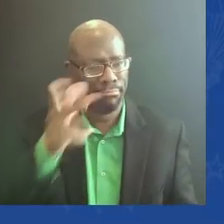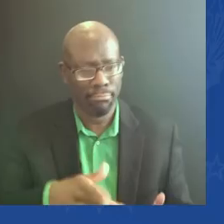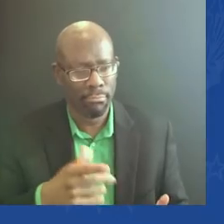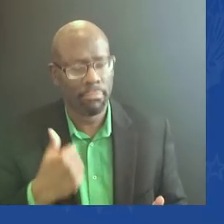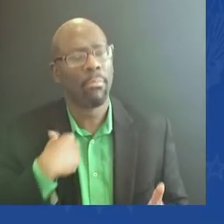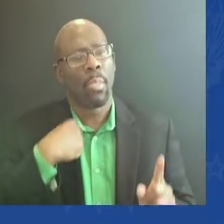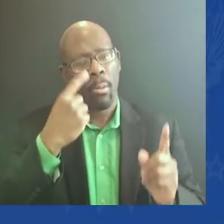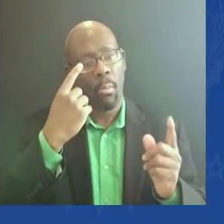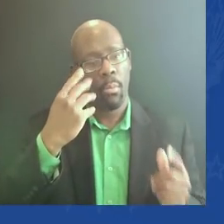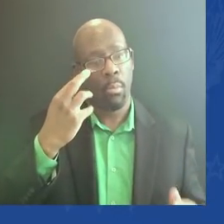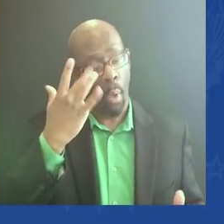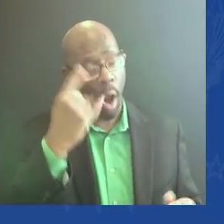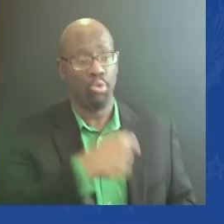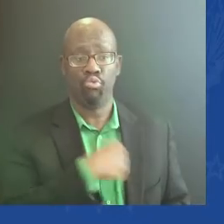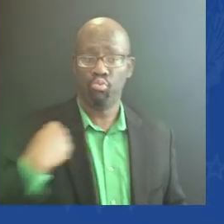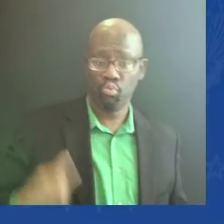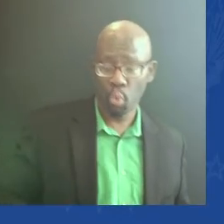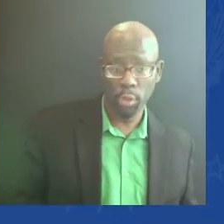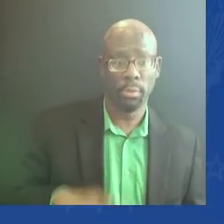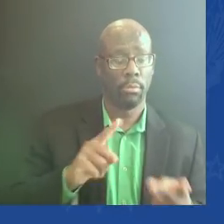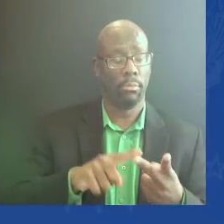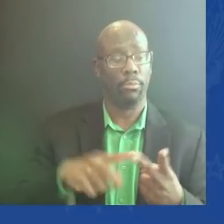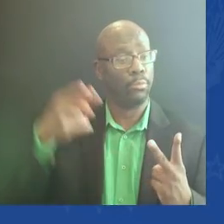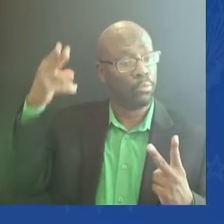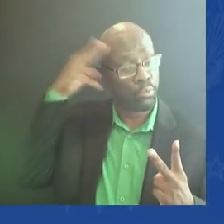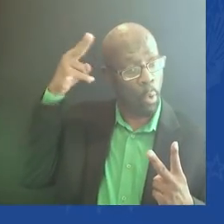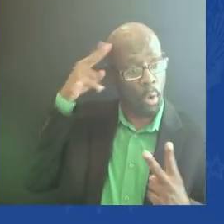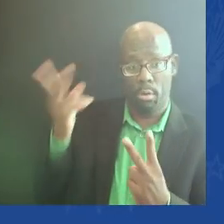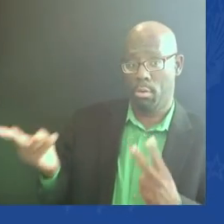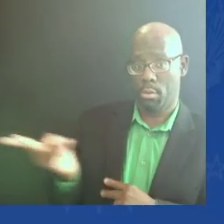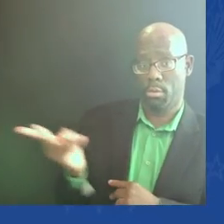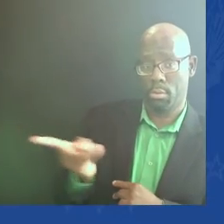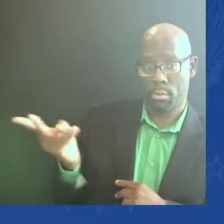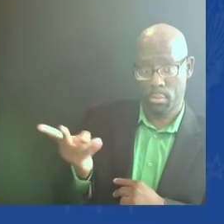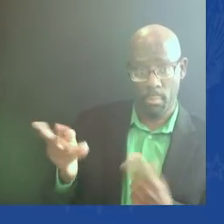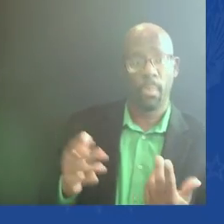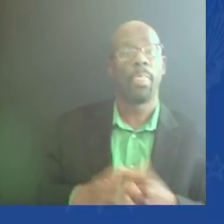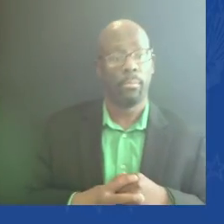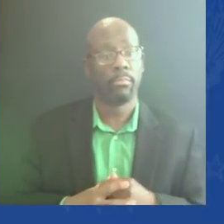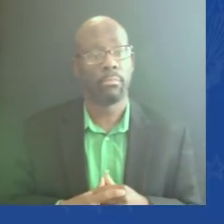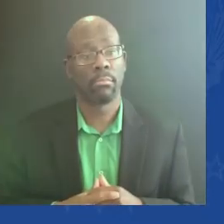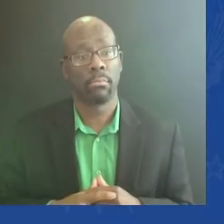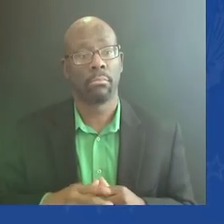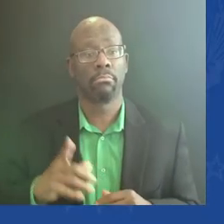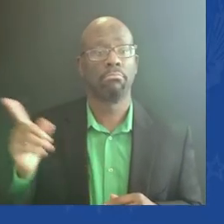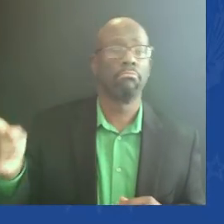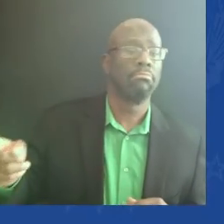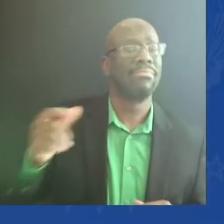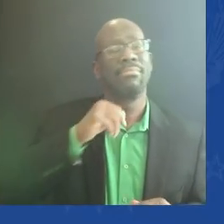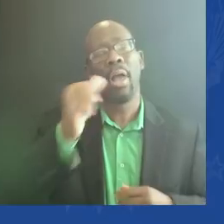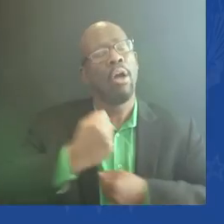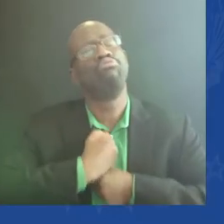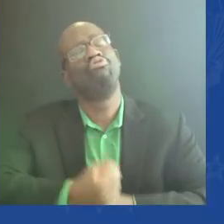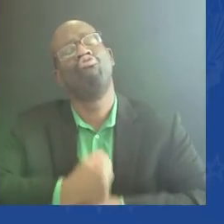and other major producers are not going to pump more oil so people can have gasoline to get to and from work,